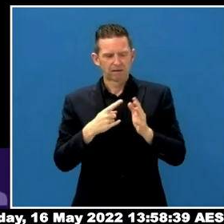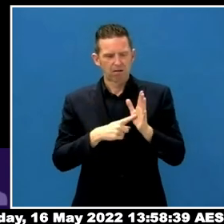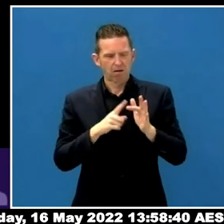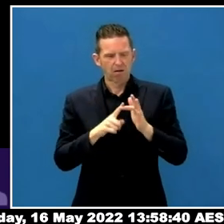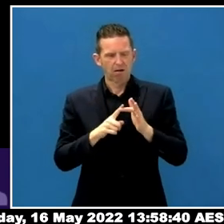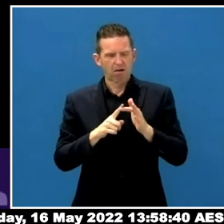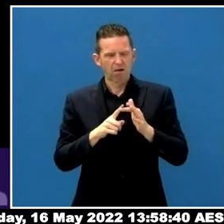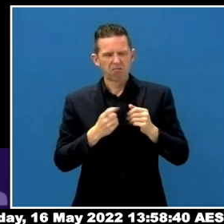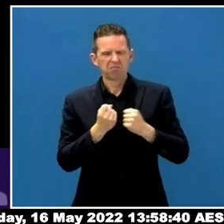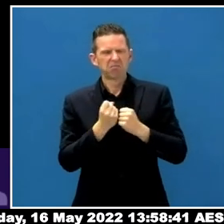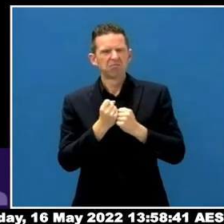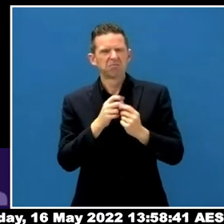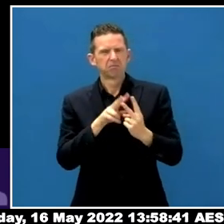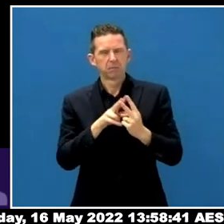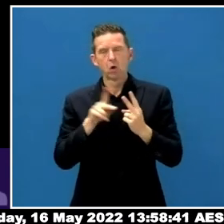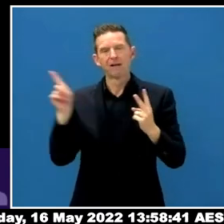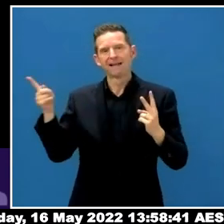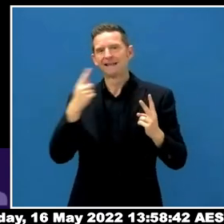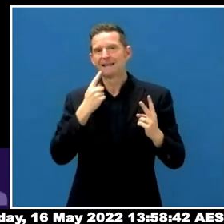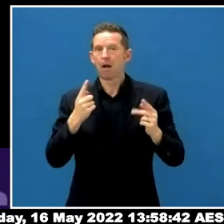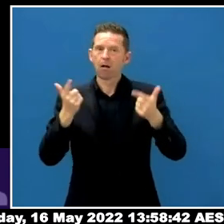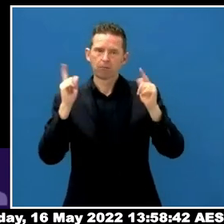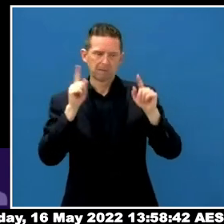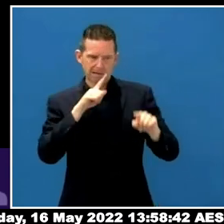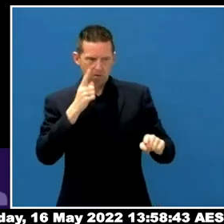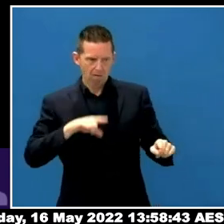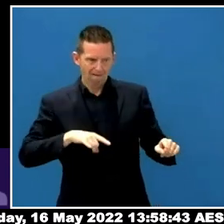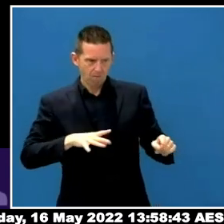them out and that she would send me who she thought would benefit.